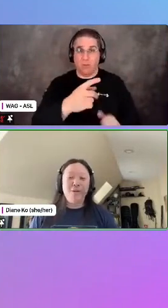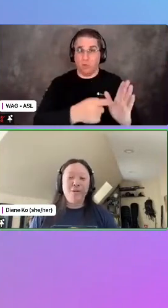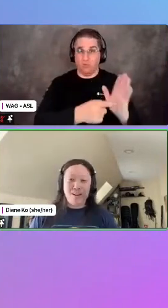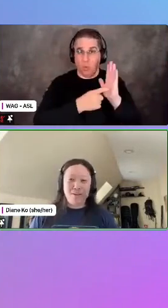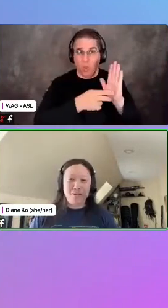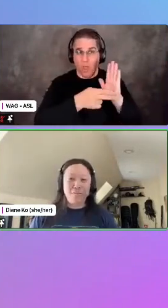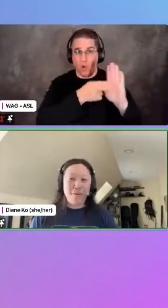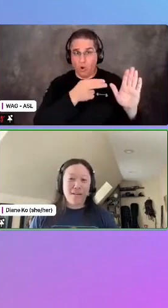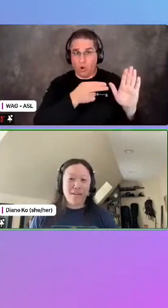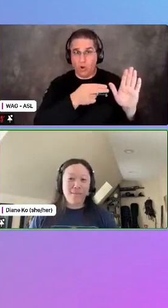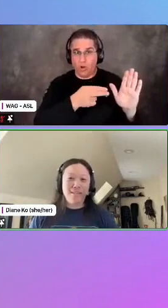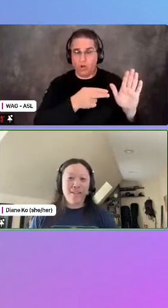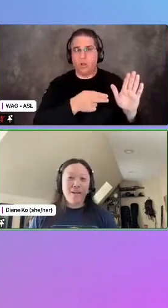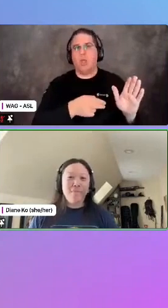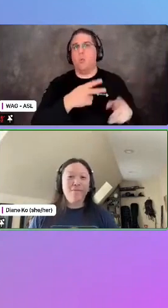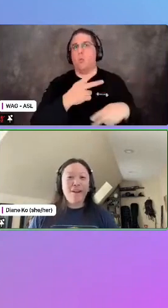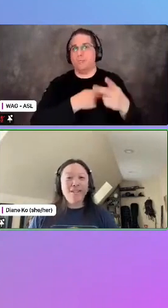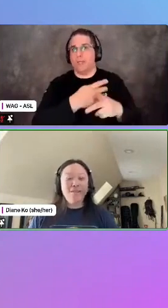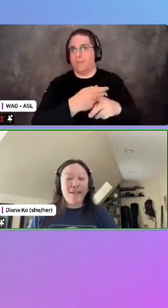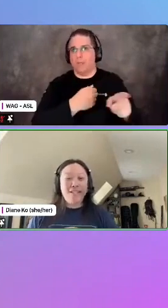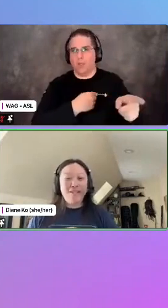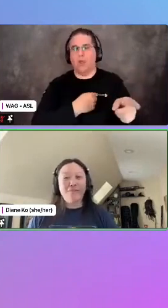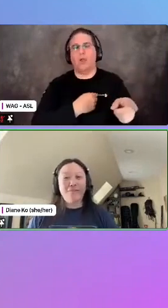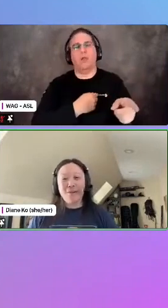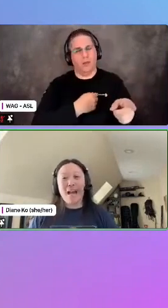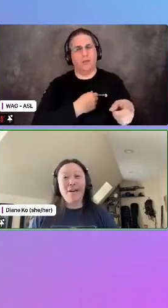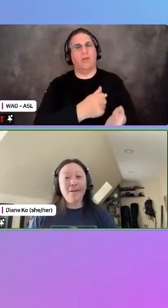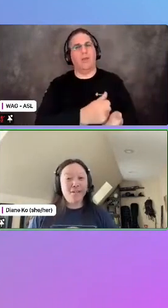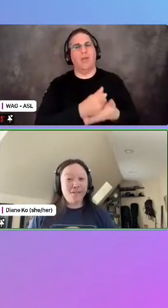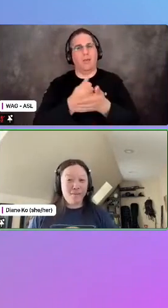to scale accessibility fixes. Defining specific structures